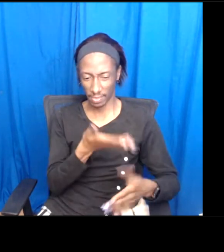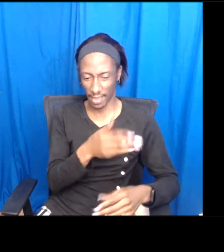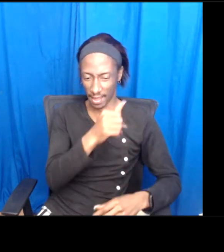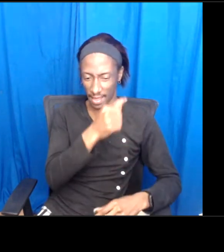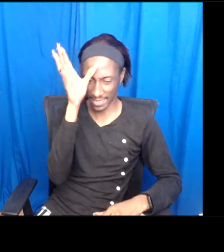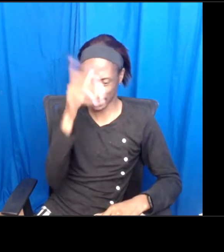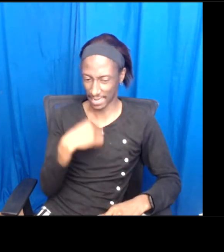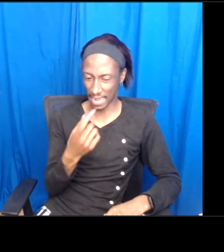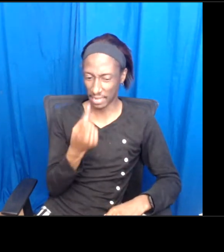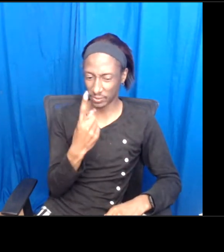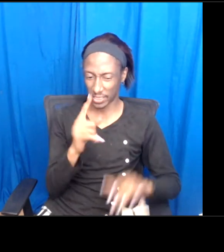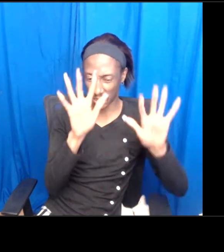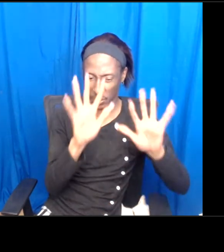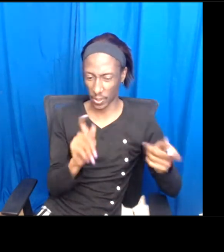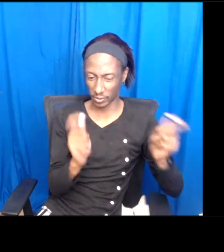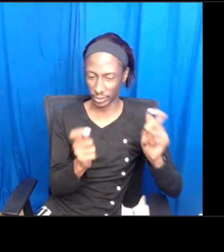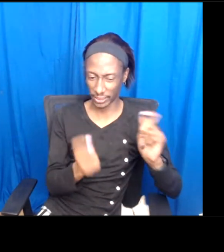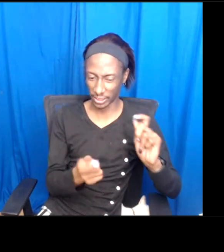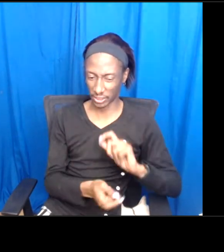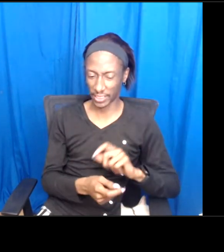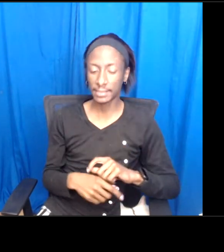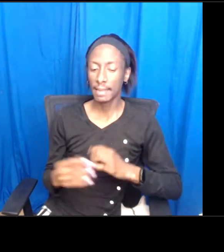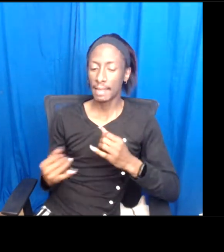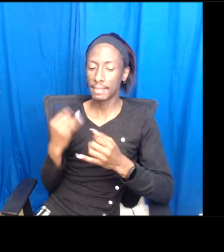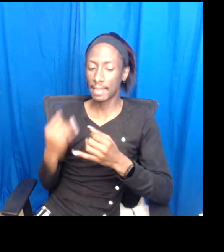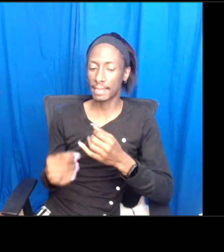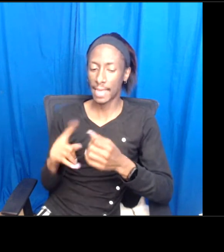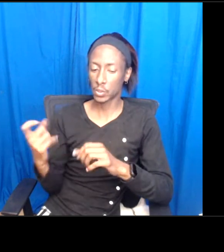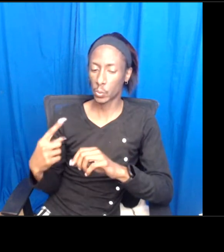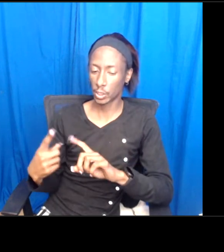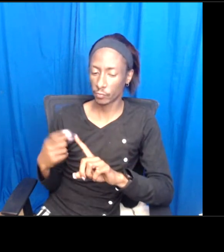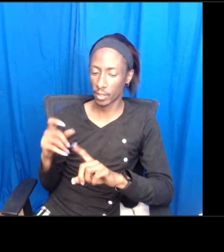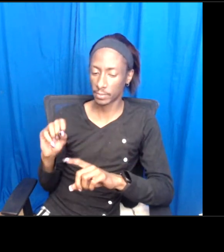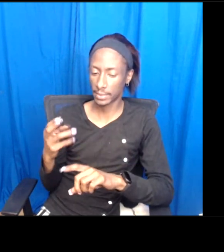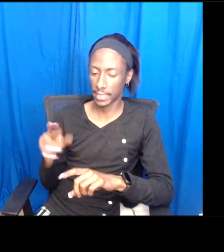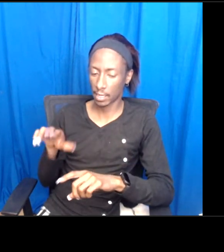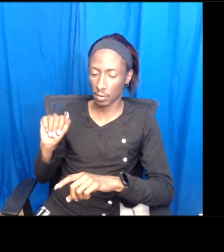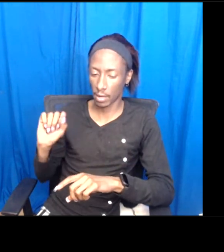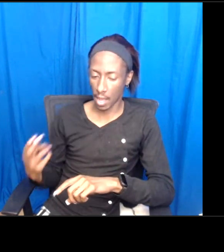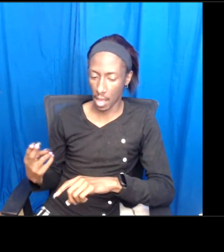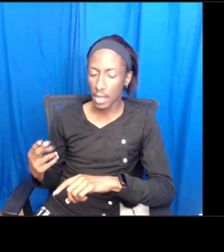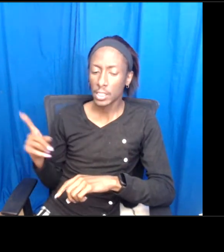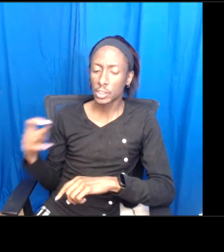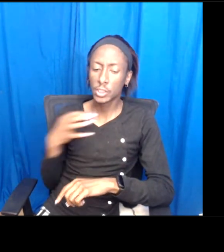Last question that came in, came in from Sarah. And she was just wondering, "How long the batteries last?"